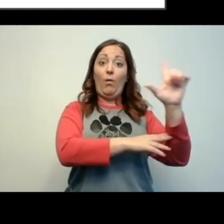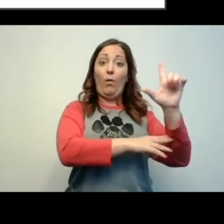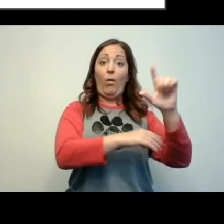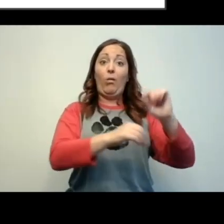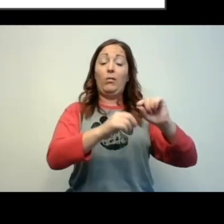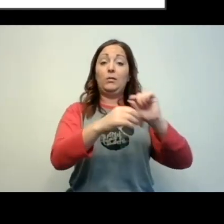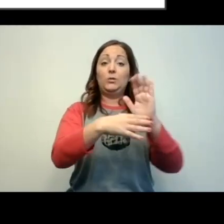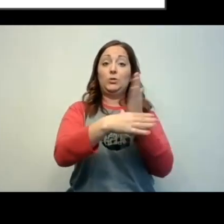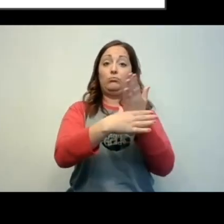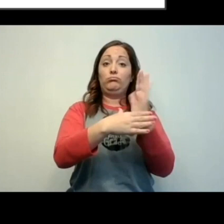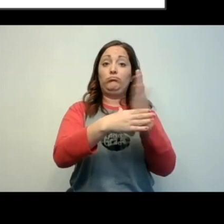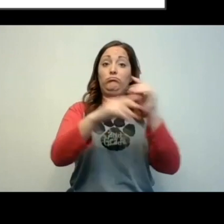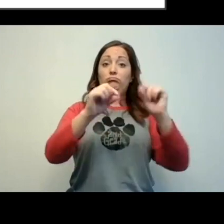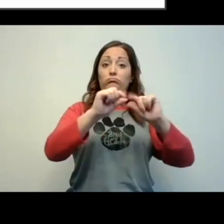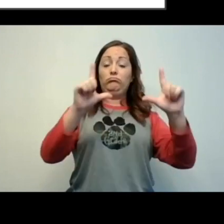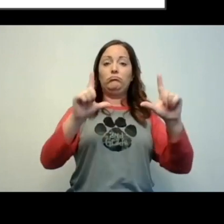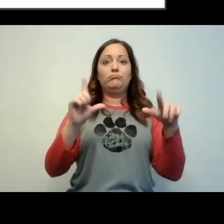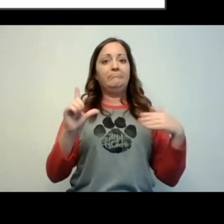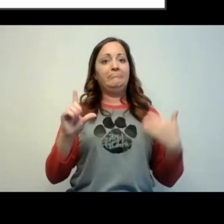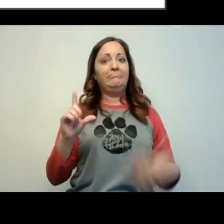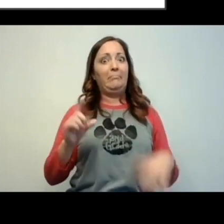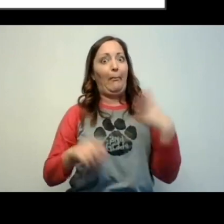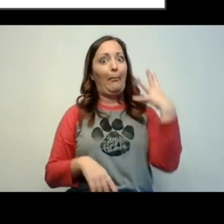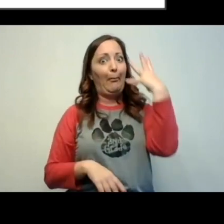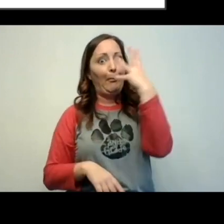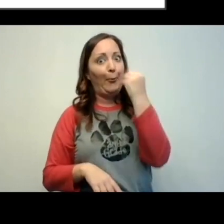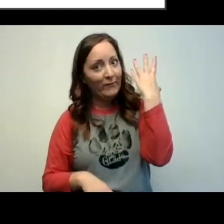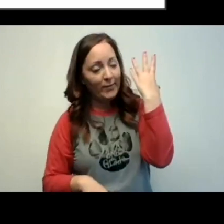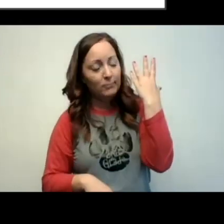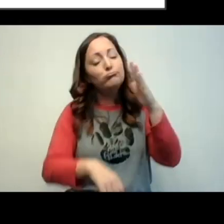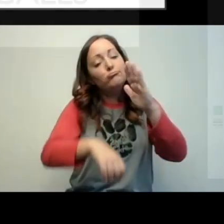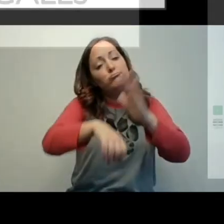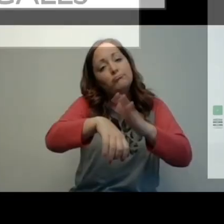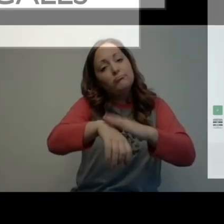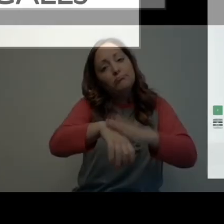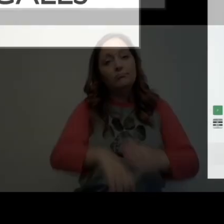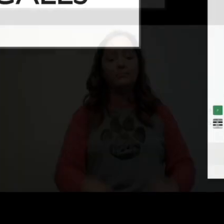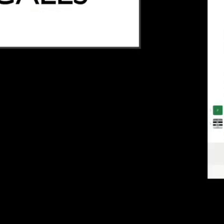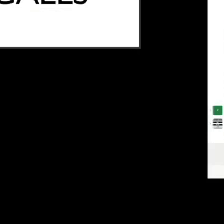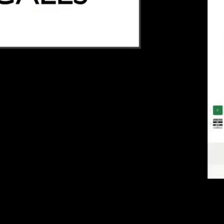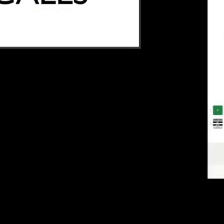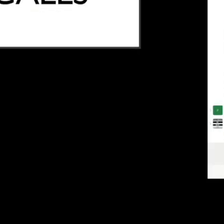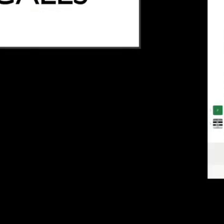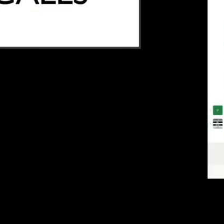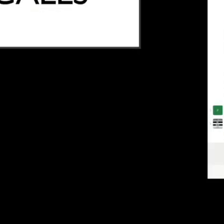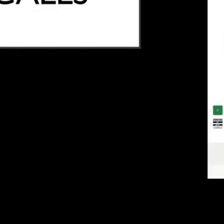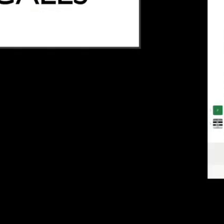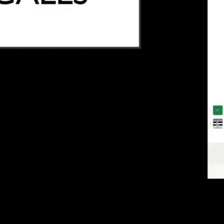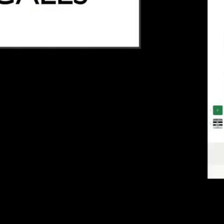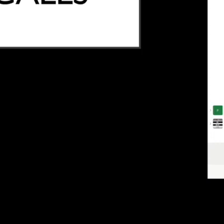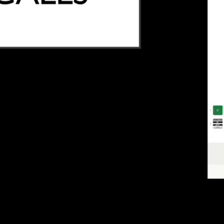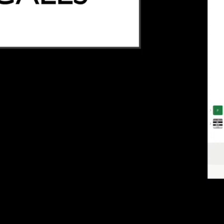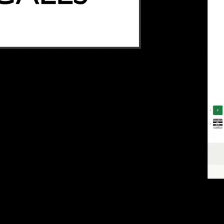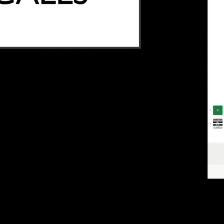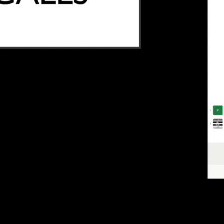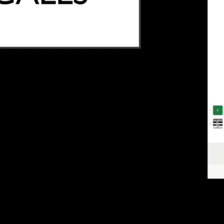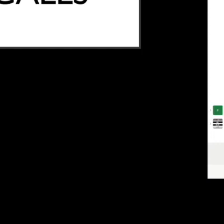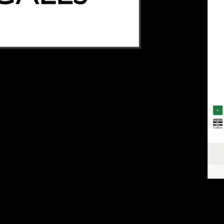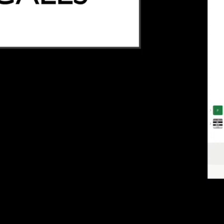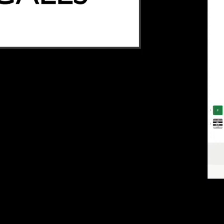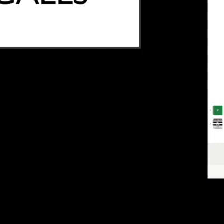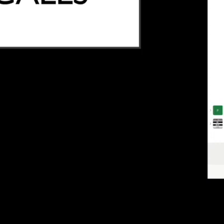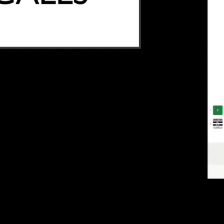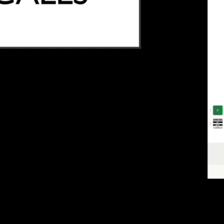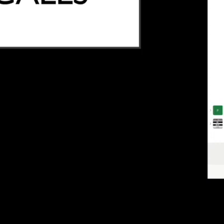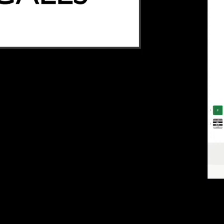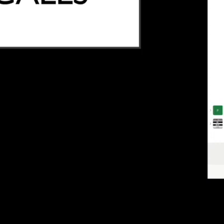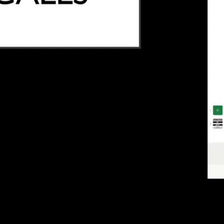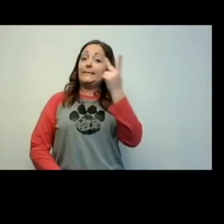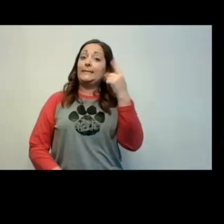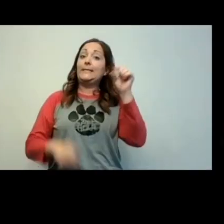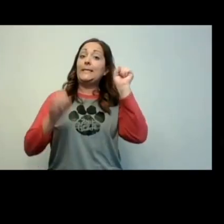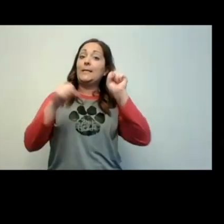If you're using Teams on a traditional computer it works very nicely.